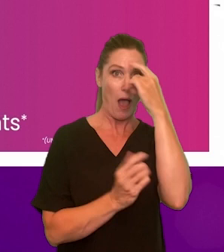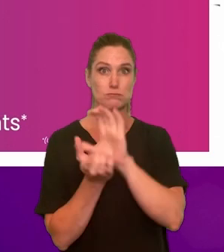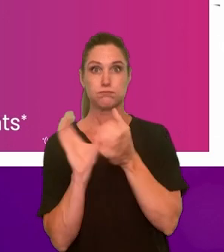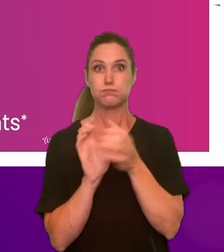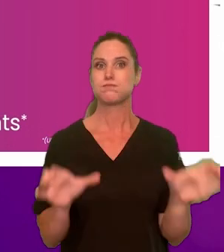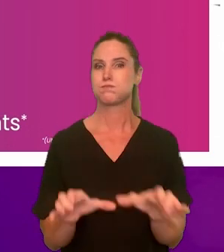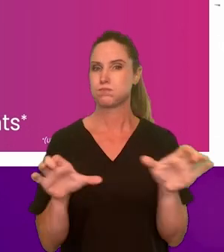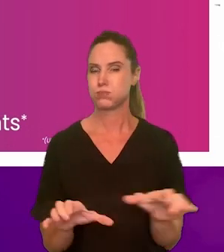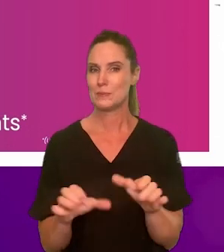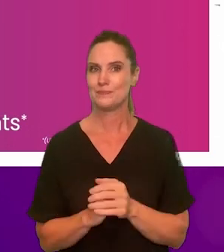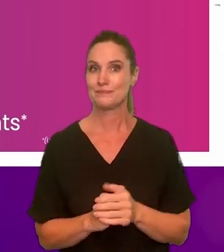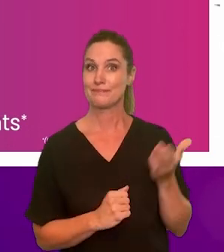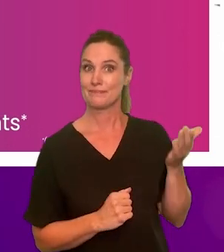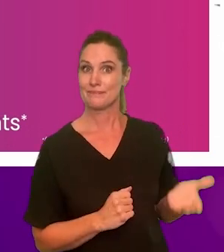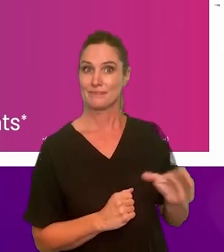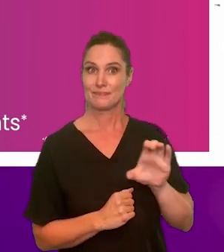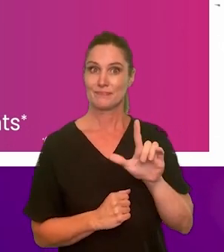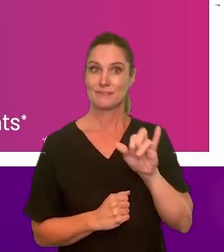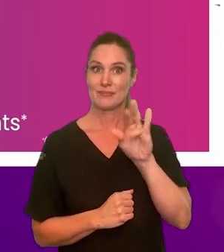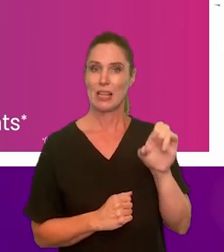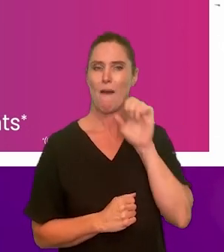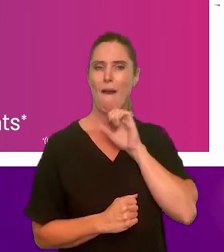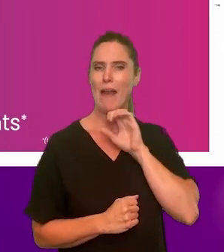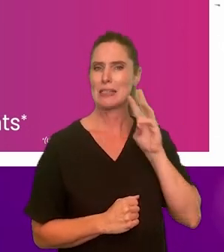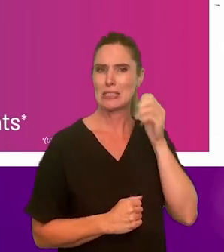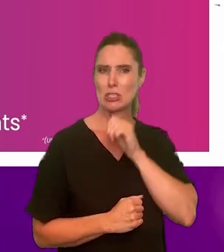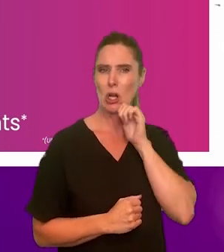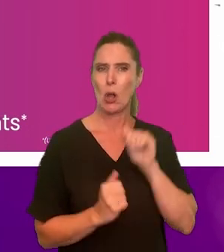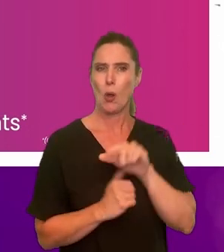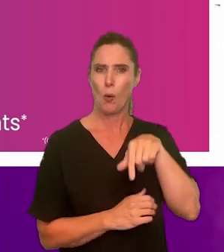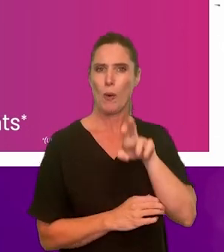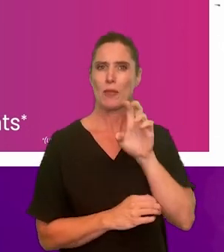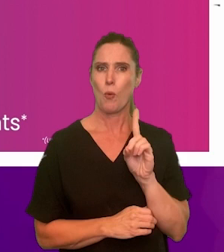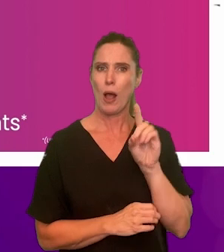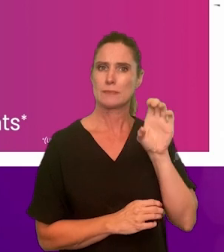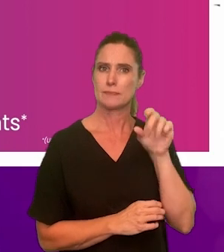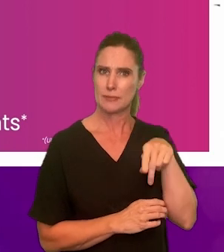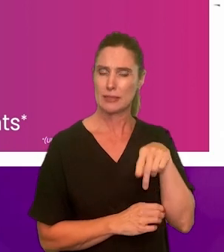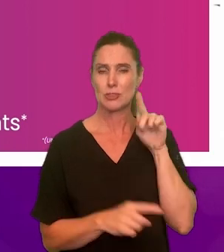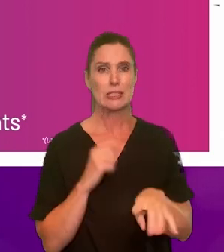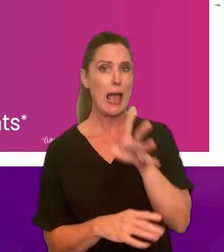This is Claire. Claire is a six-year-old girl with quadriplegic cerebral palsy. She can't speak or move,